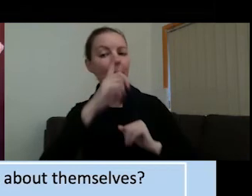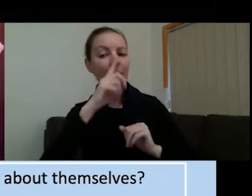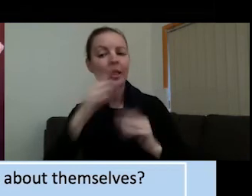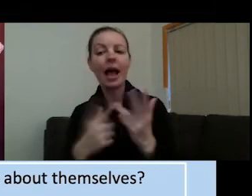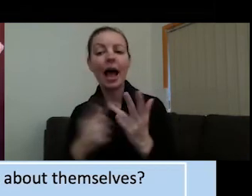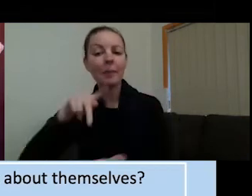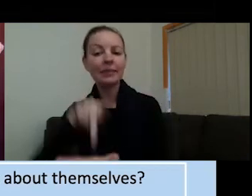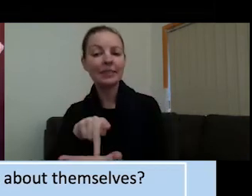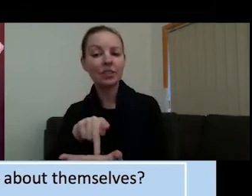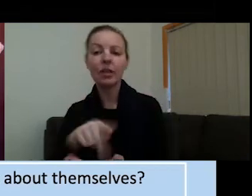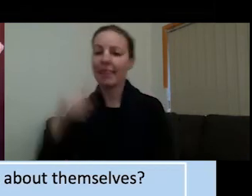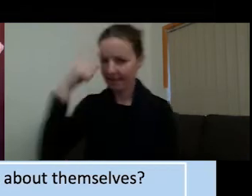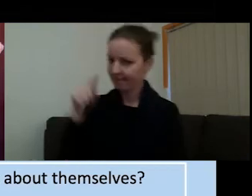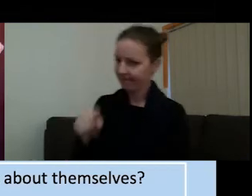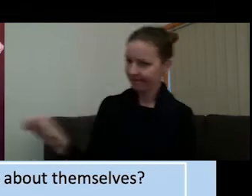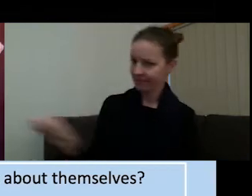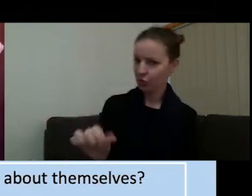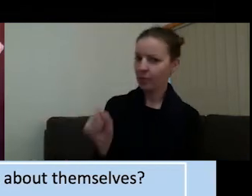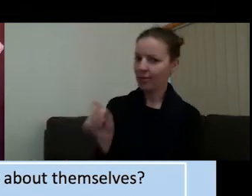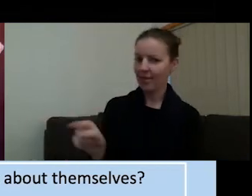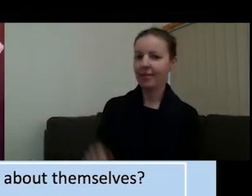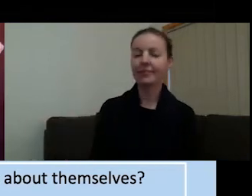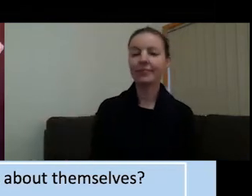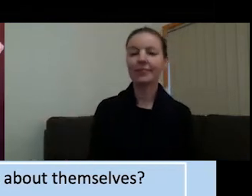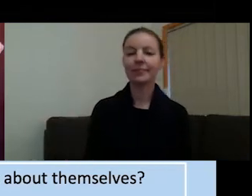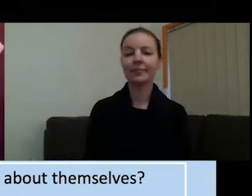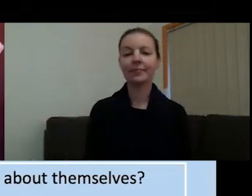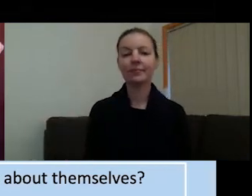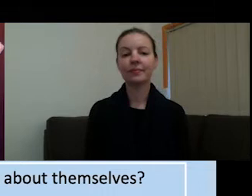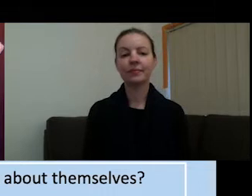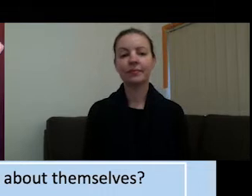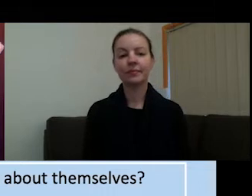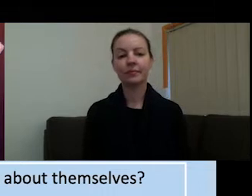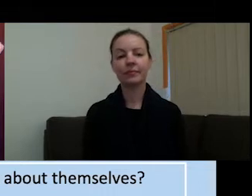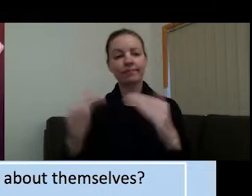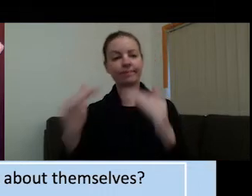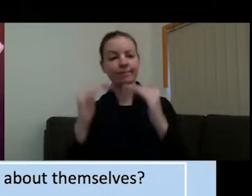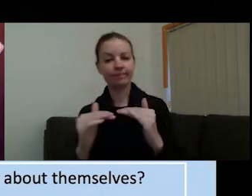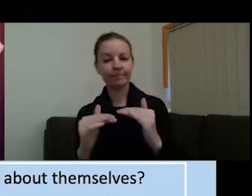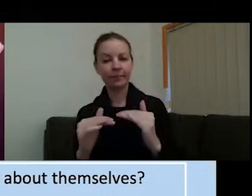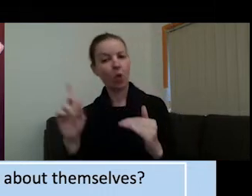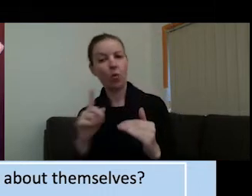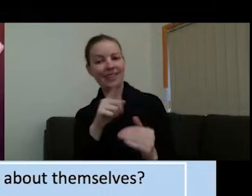deserve to be there. And then thinking about the question, "What do they do?", is really important.